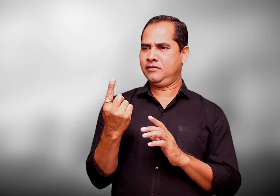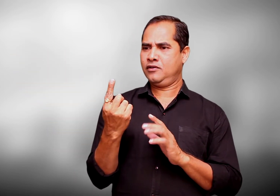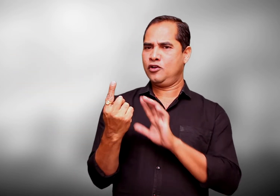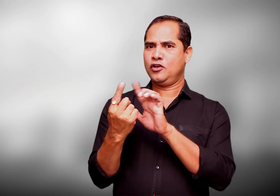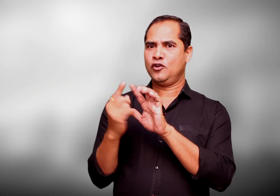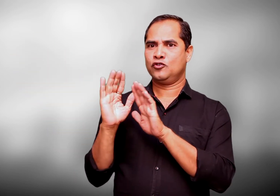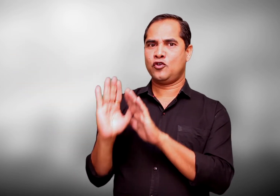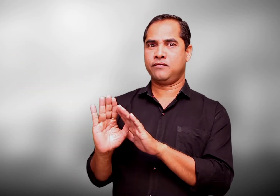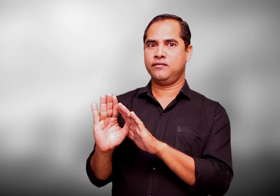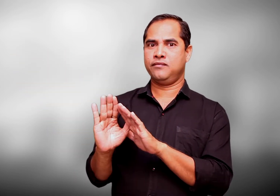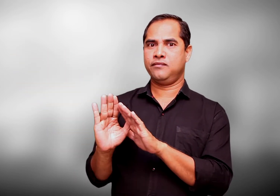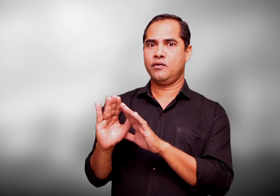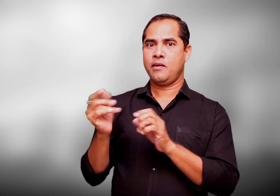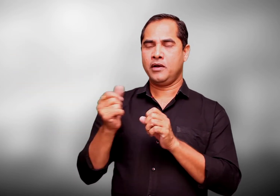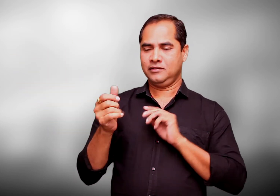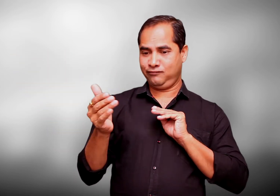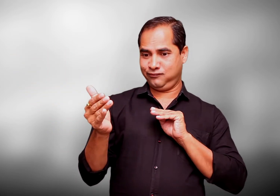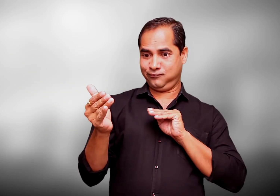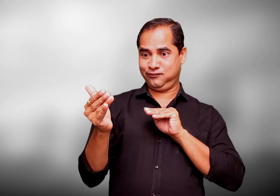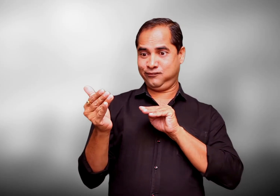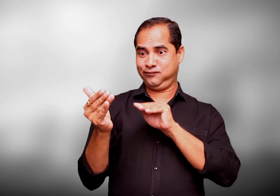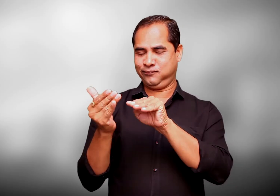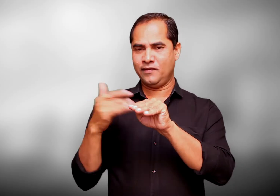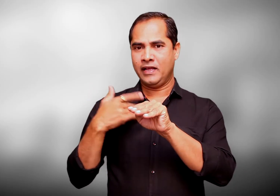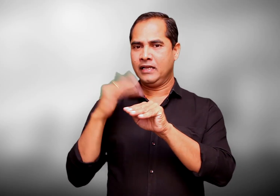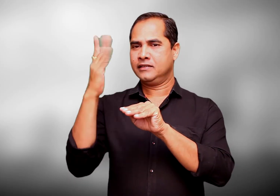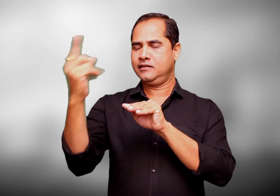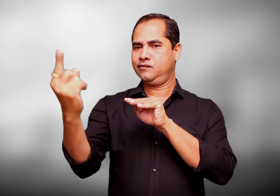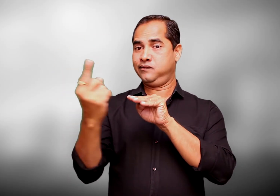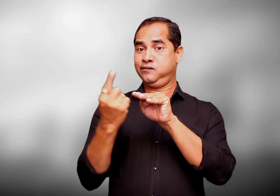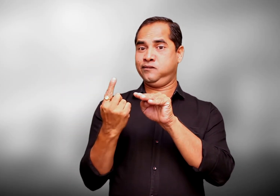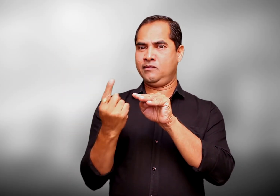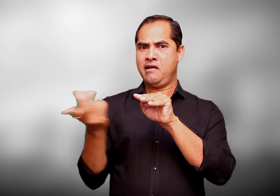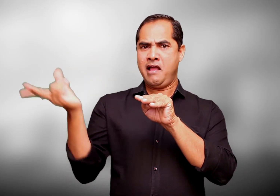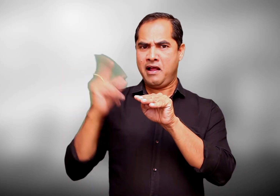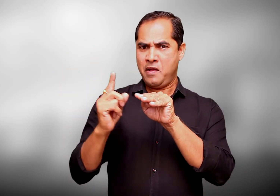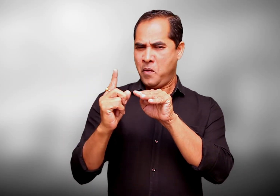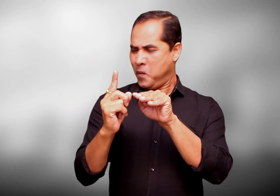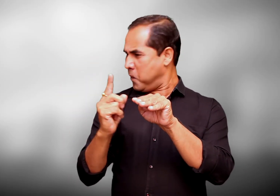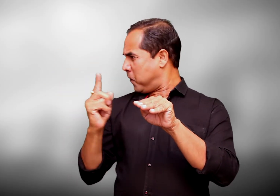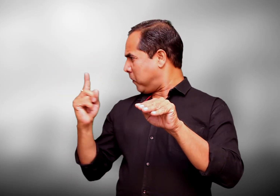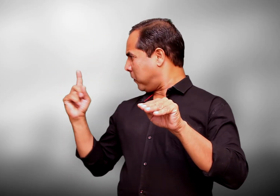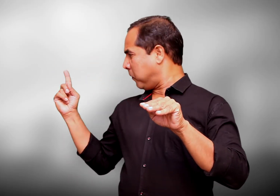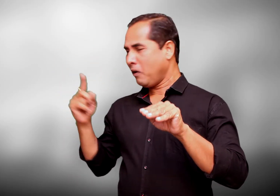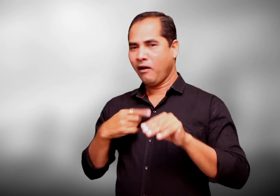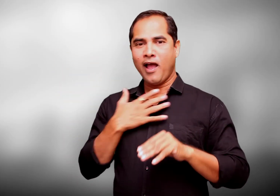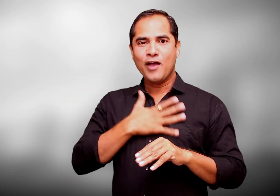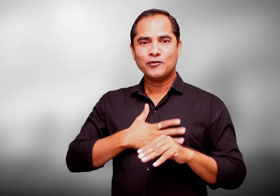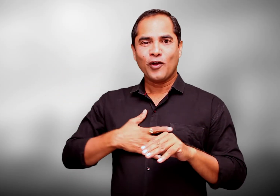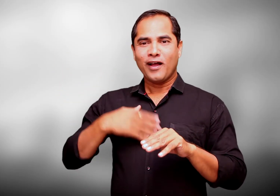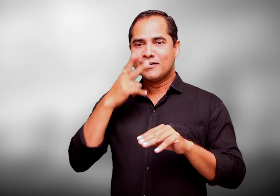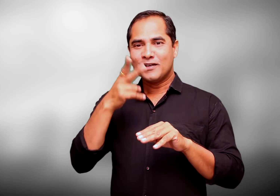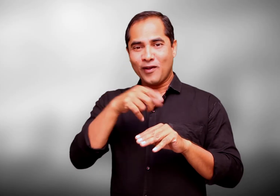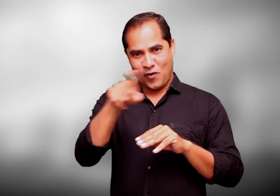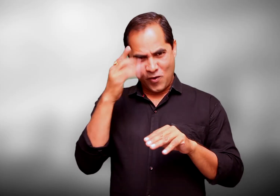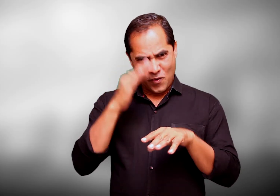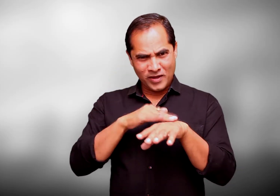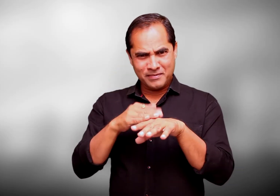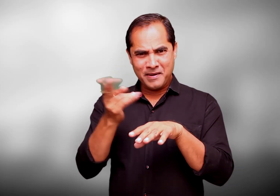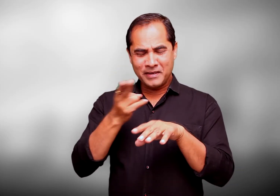as the bus reached them and simply stood there and then rushed away in the other